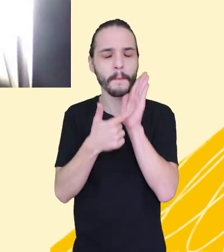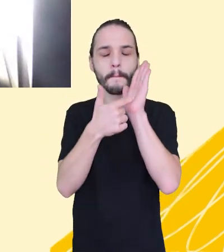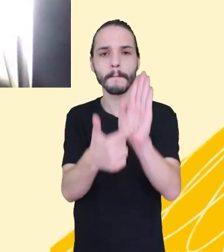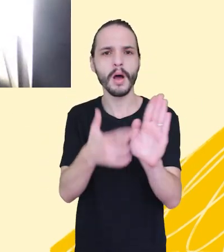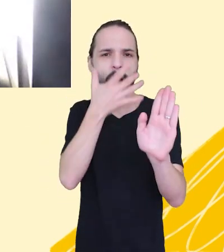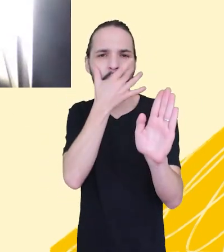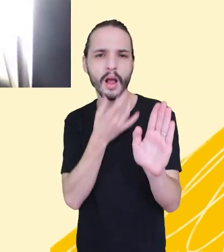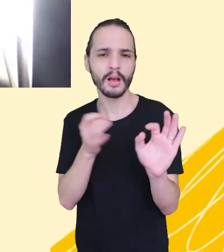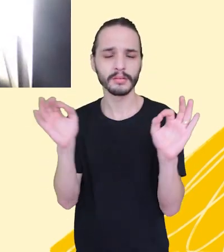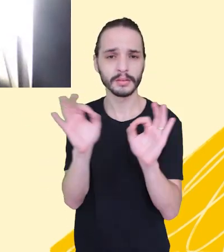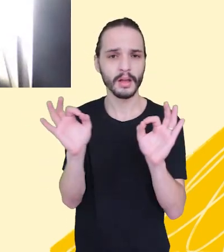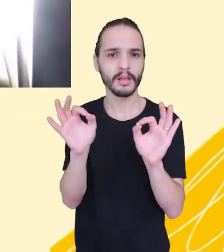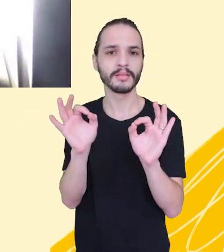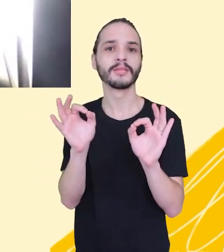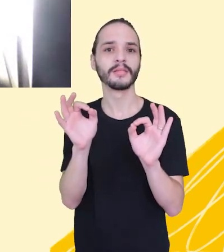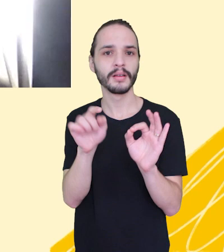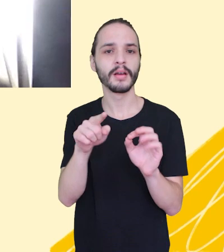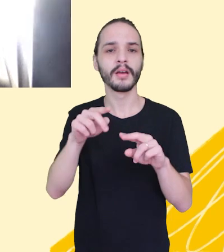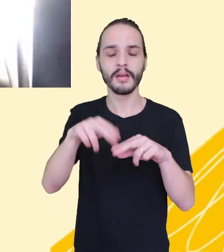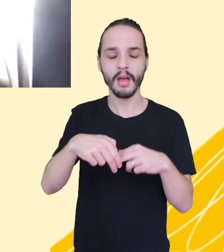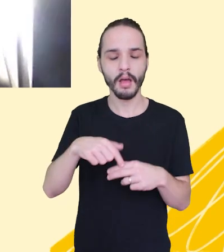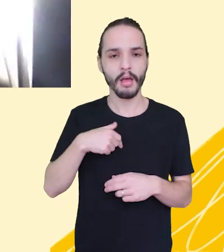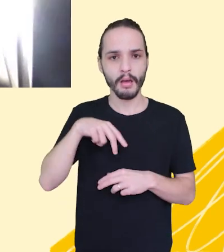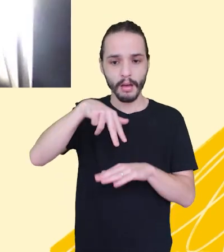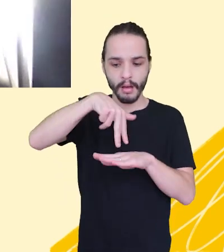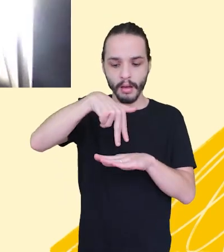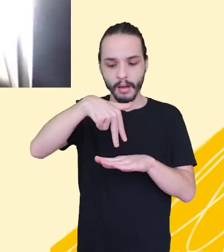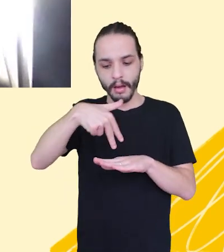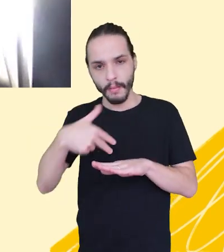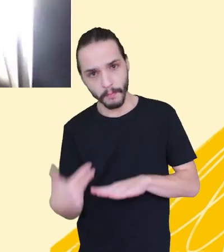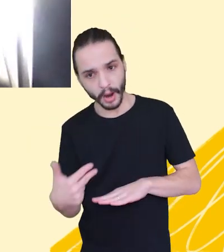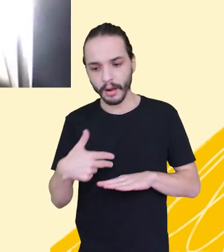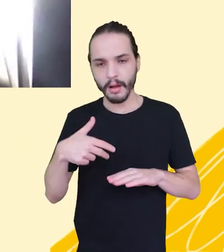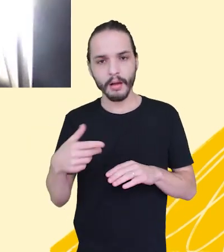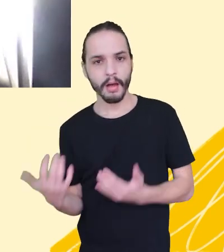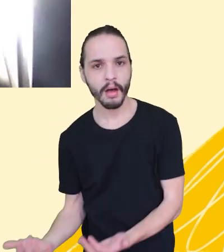and makes him not to fall on the floor, on the ground.